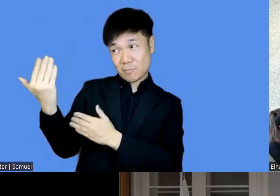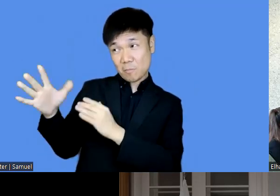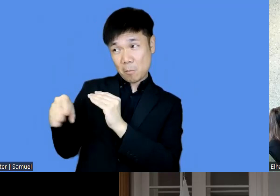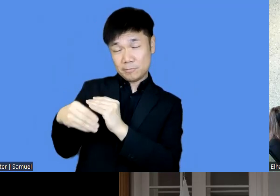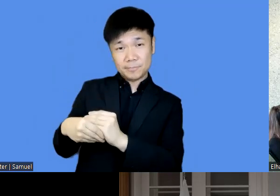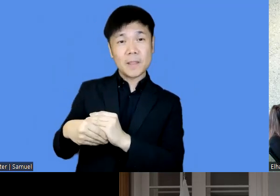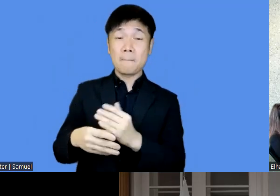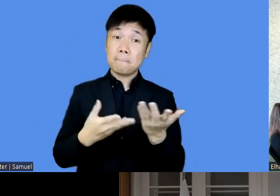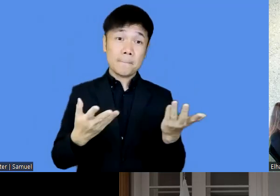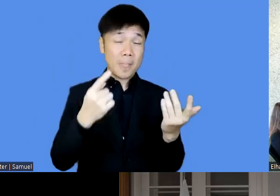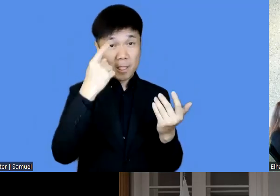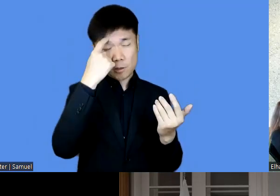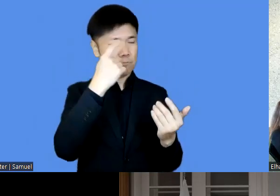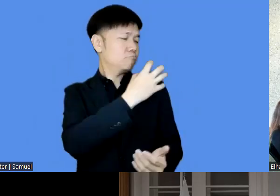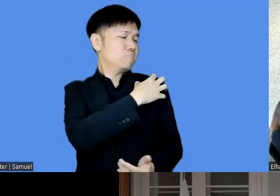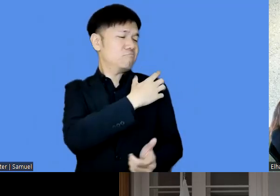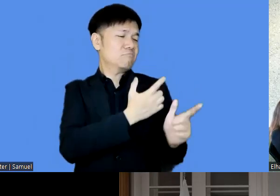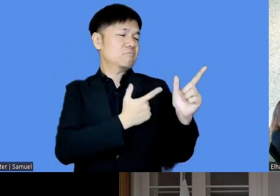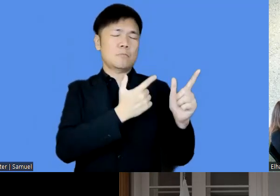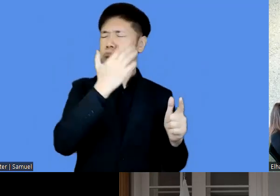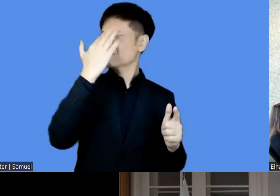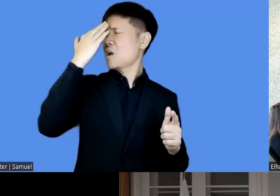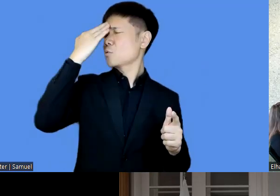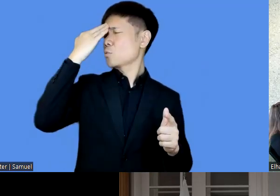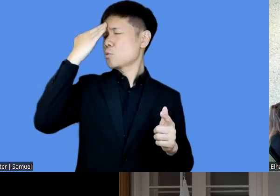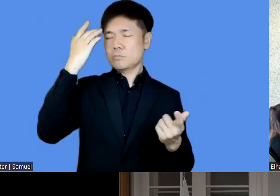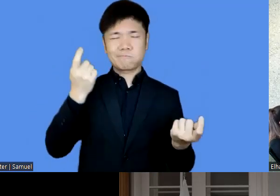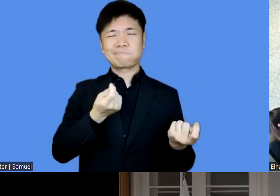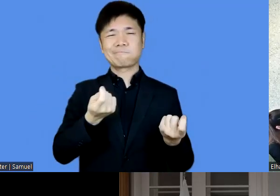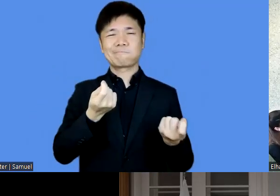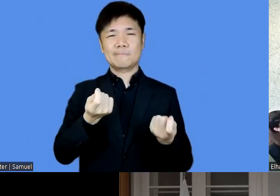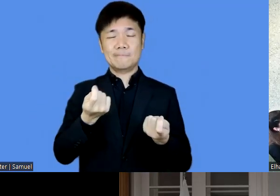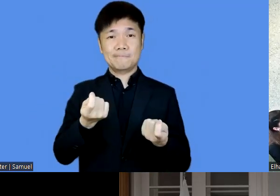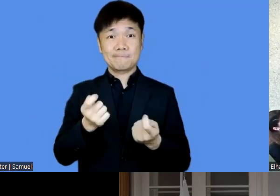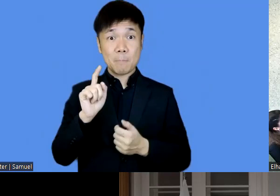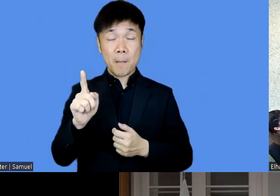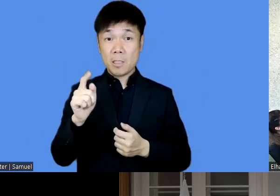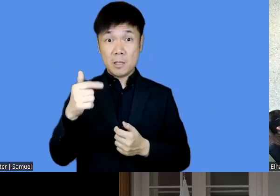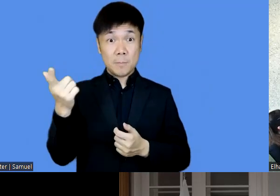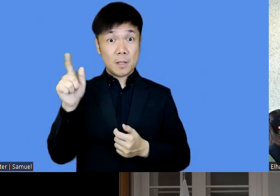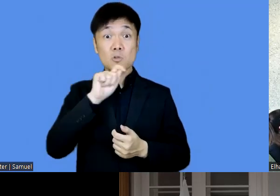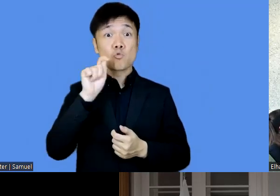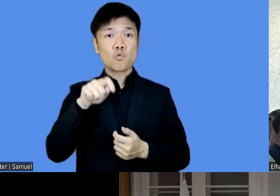the training or the procedures in order to do that, but they wouldn't have heard that story otherwise, right?